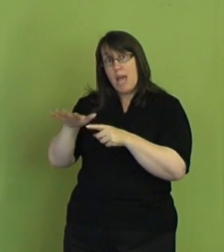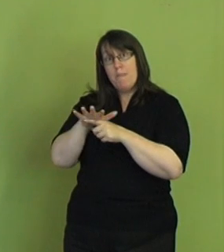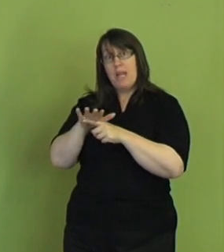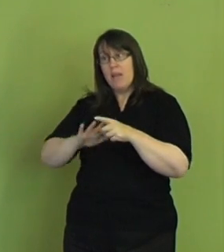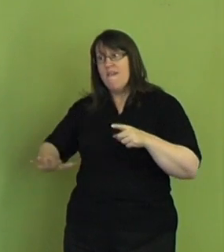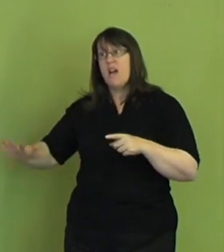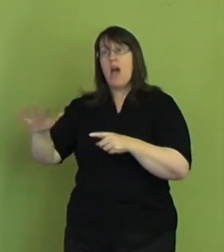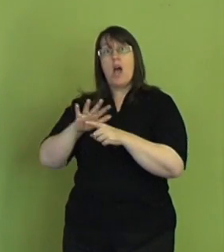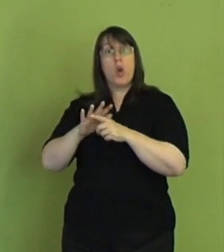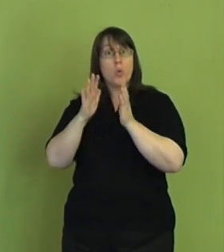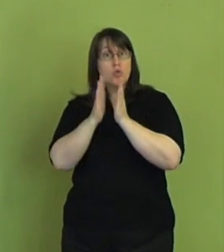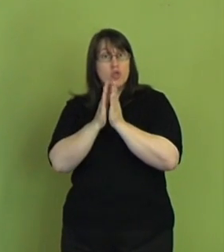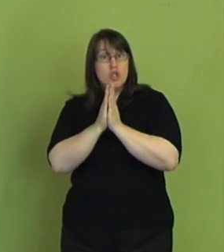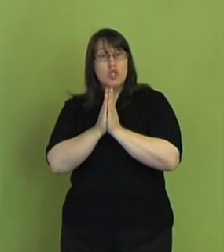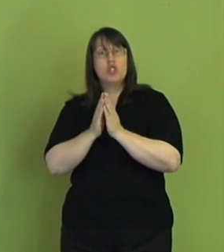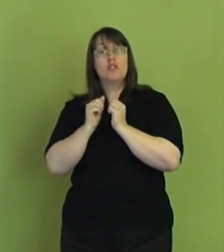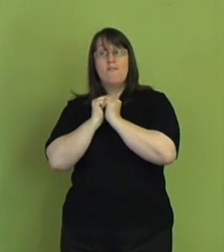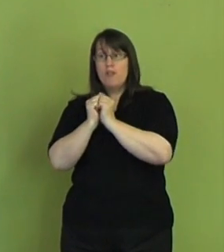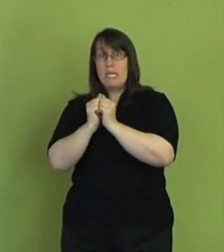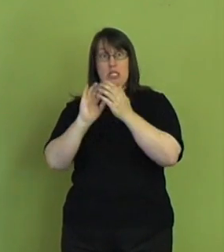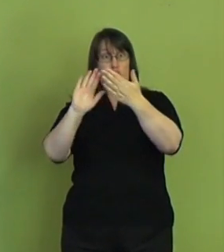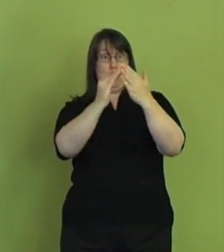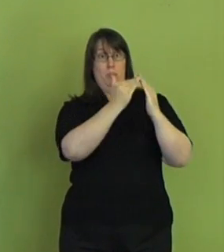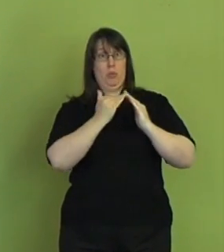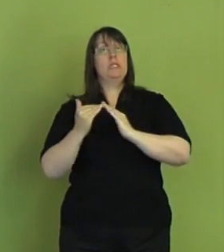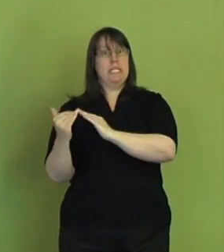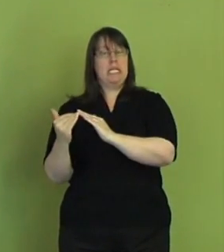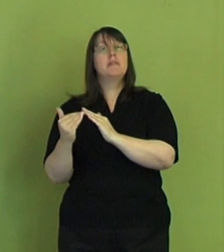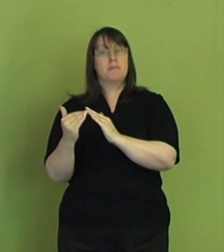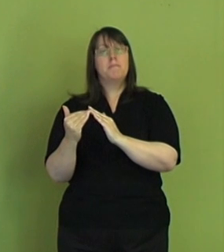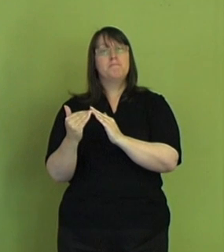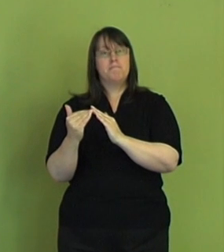the church, the community,